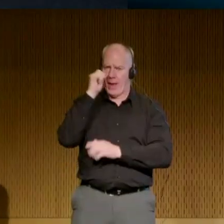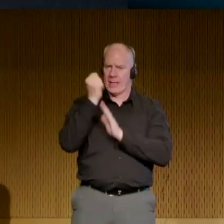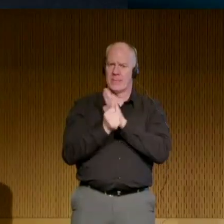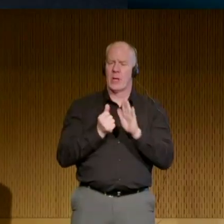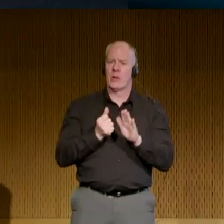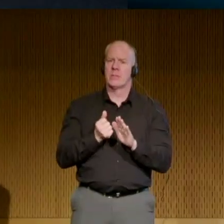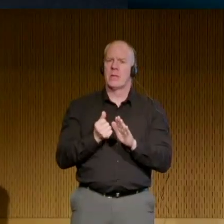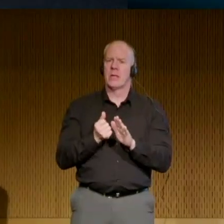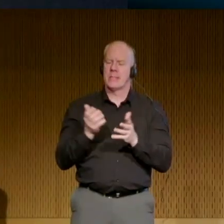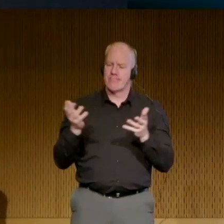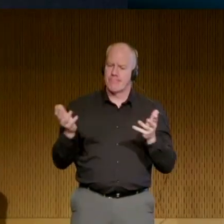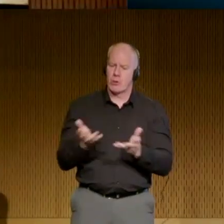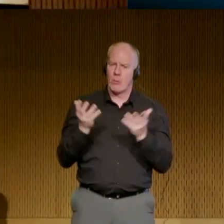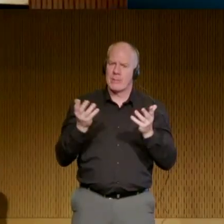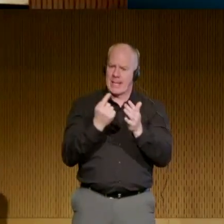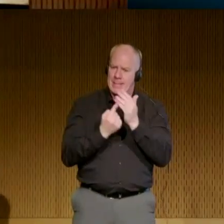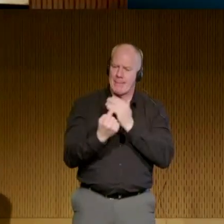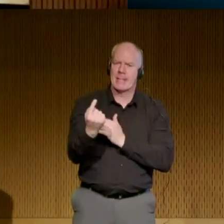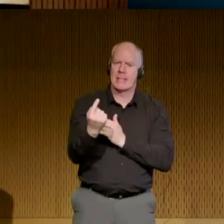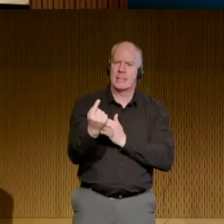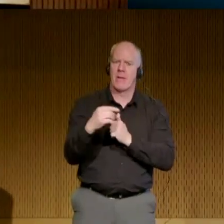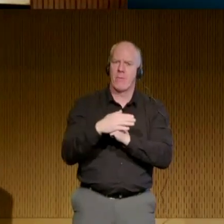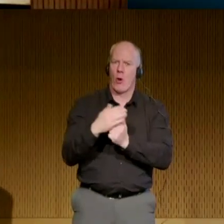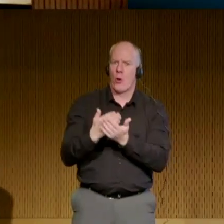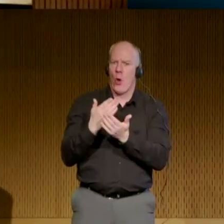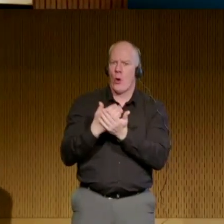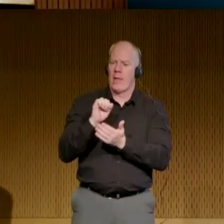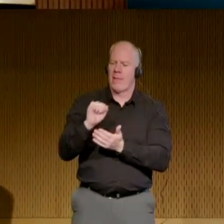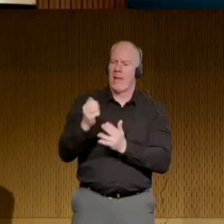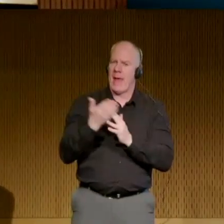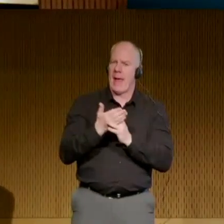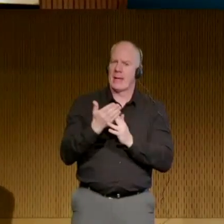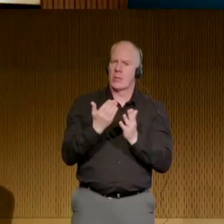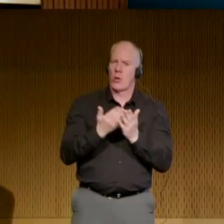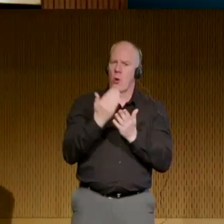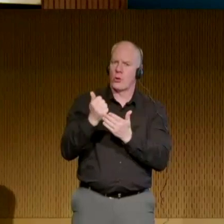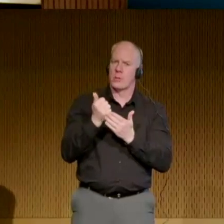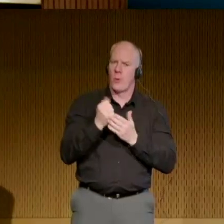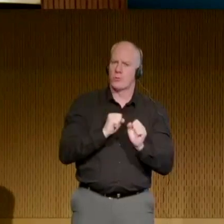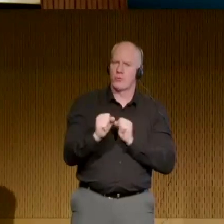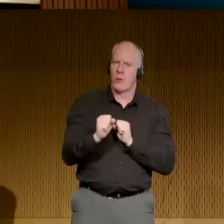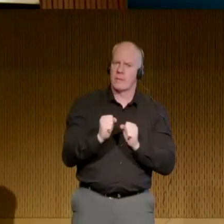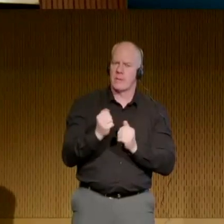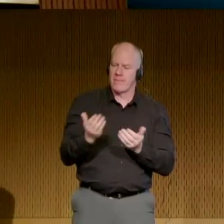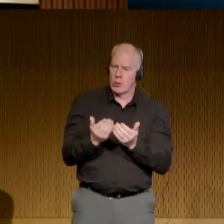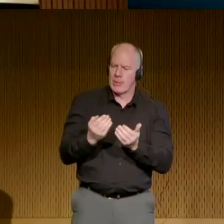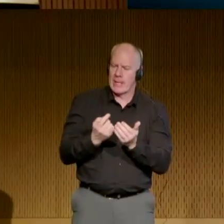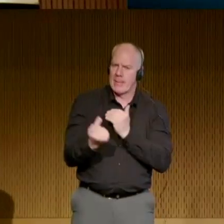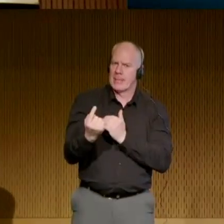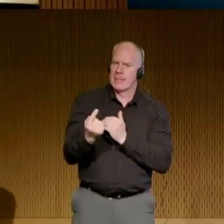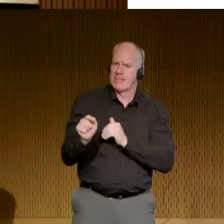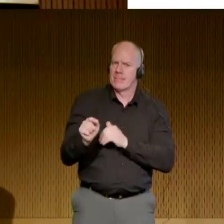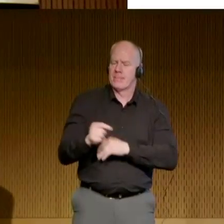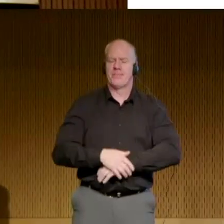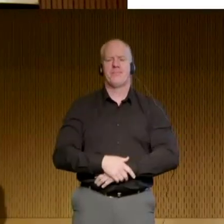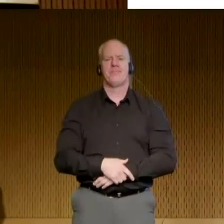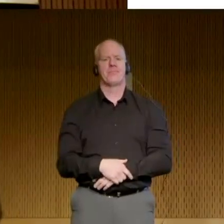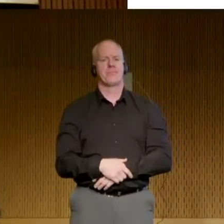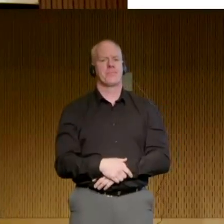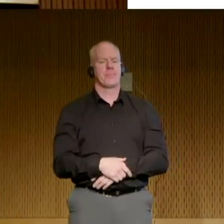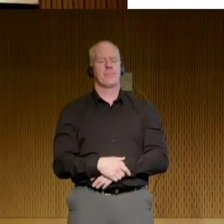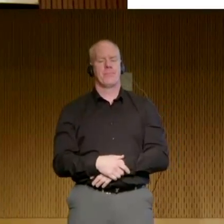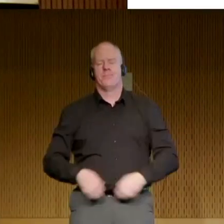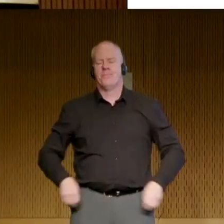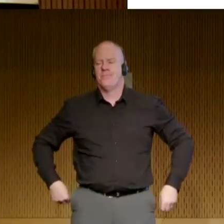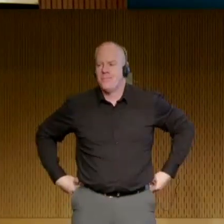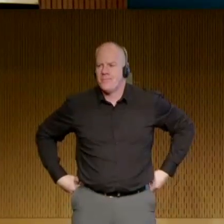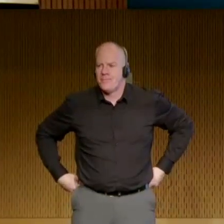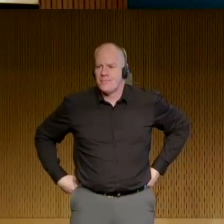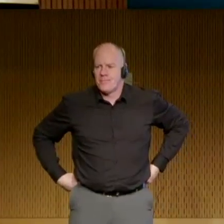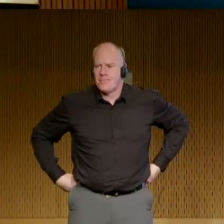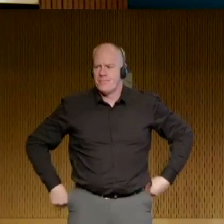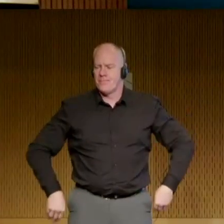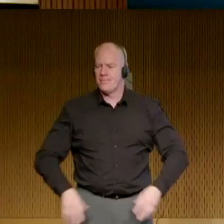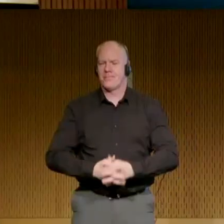fostering independence with learners who are accessing our learner support service.